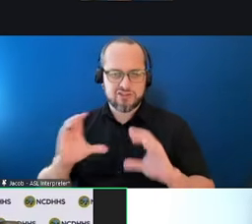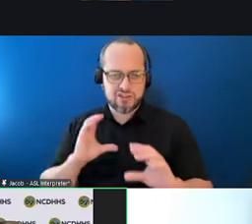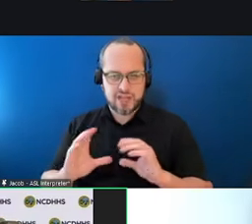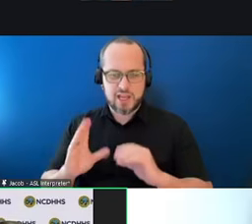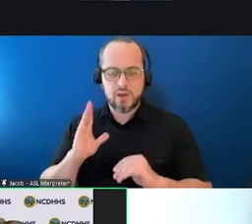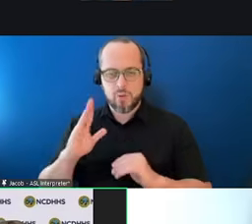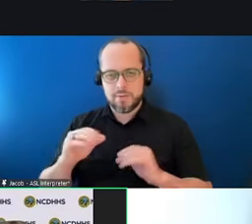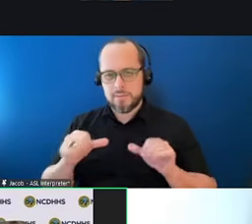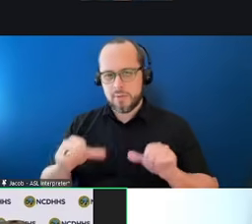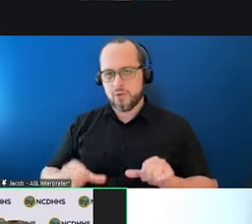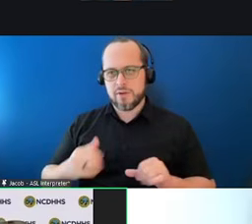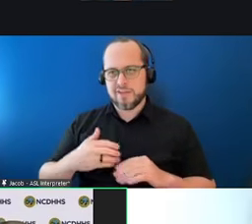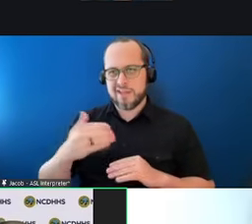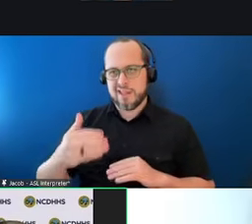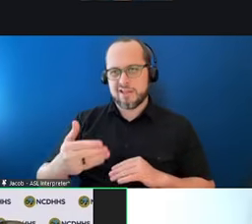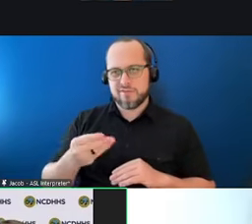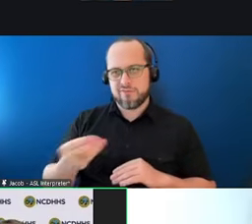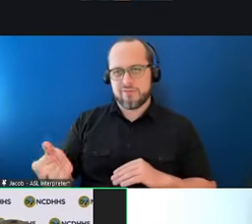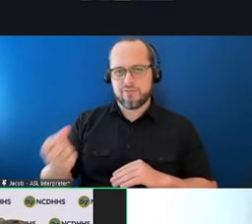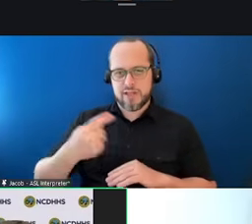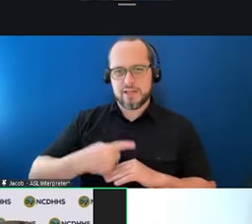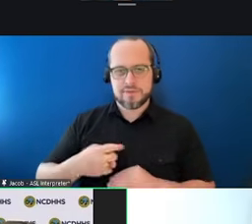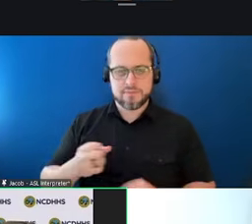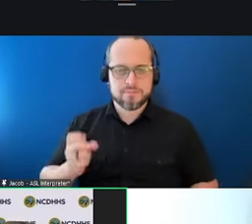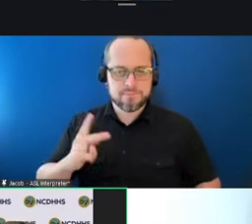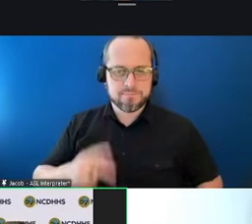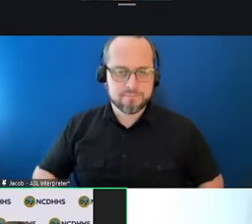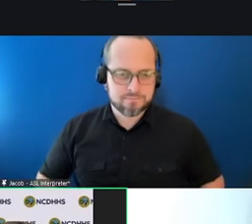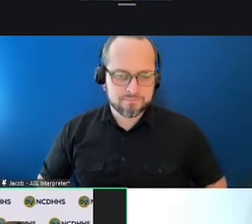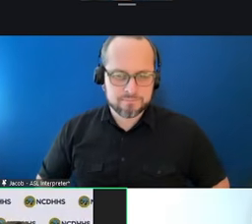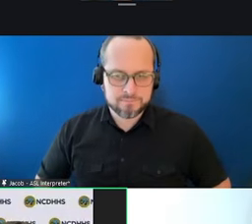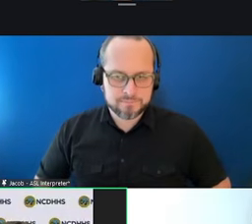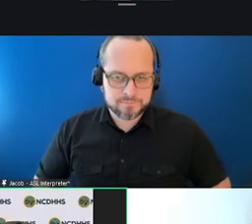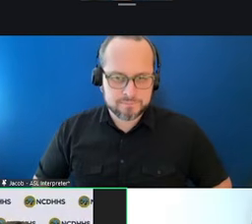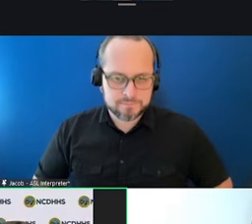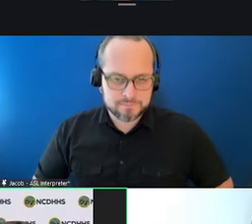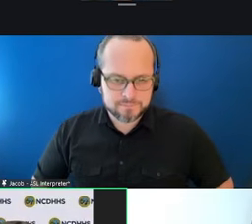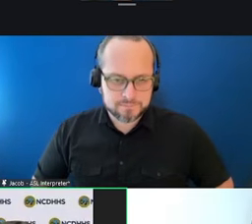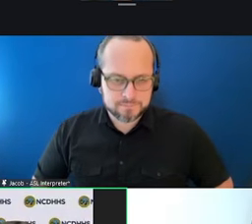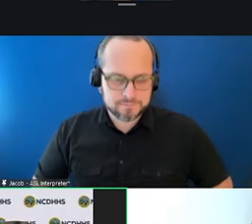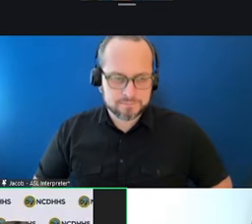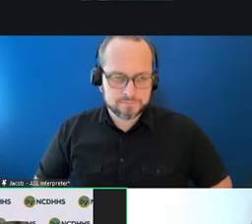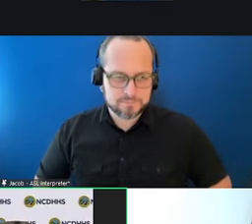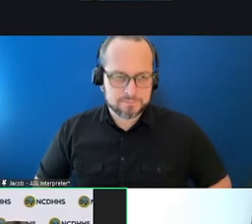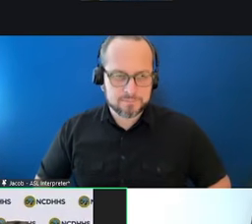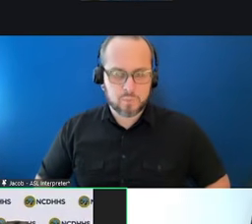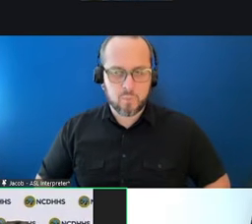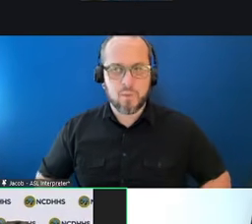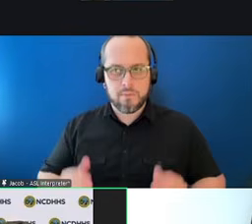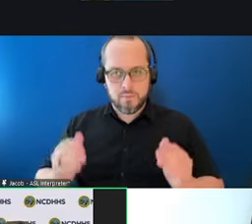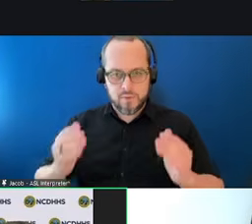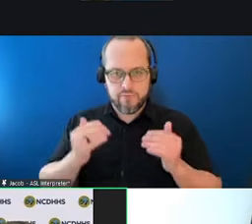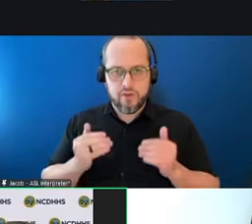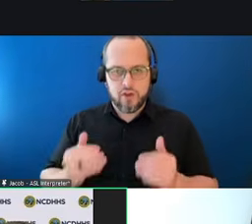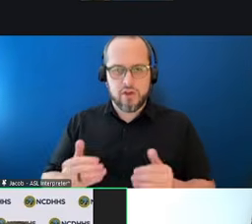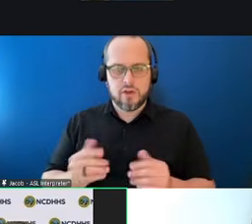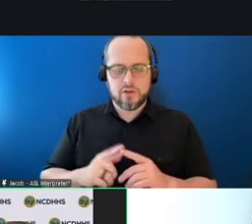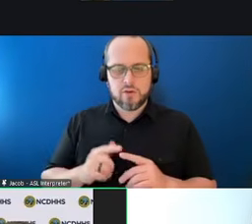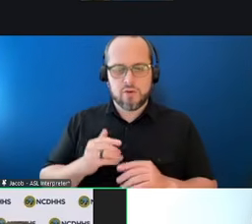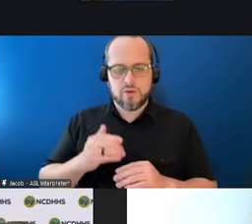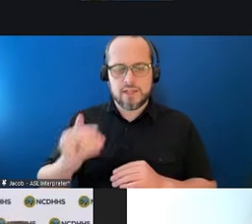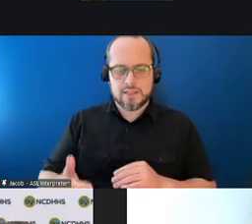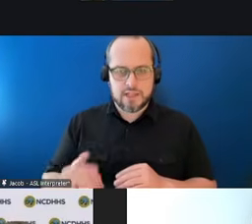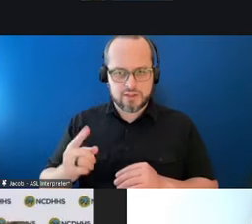um within the next uh few days. So thanks. Um, we'll move on to the next question. Maybe one